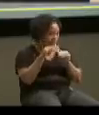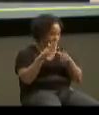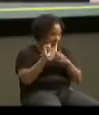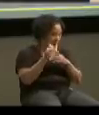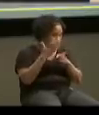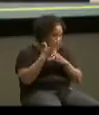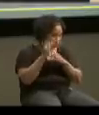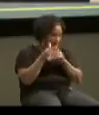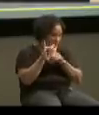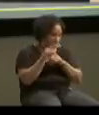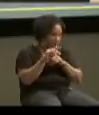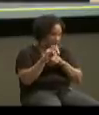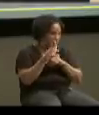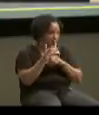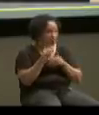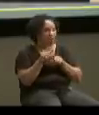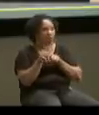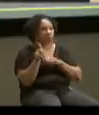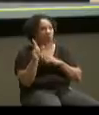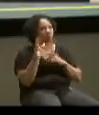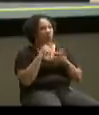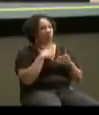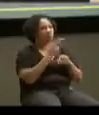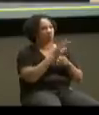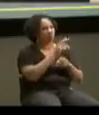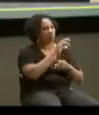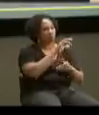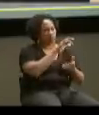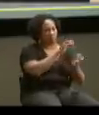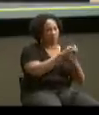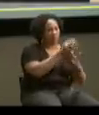COMPLETE THESE INVENTORIES, AND THEN THE USE OF THAT INFORMATION